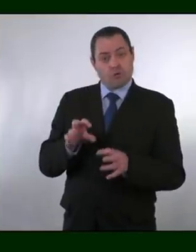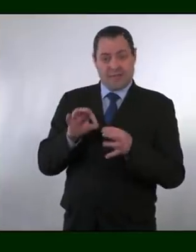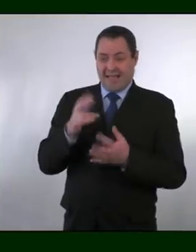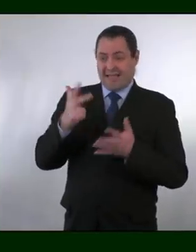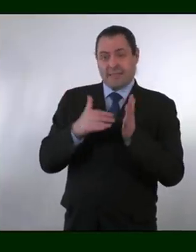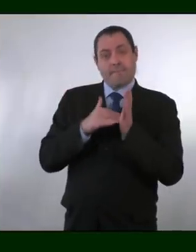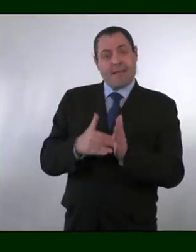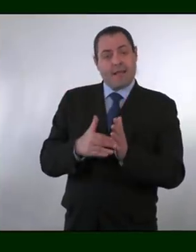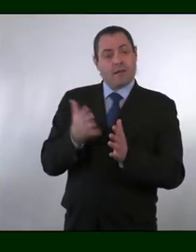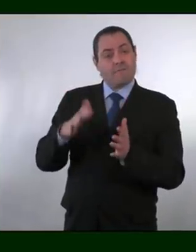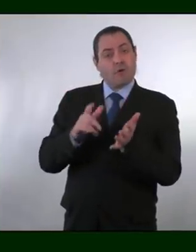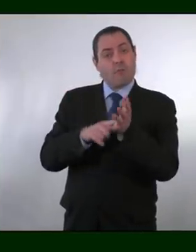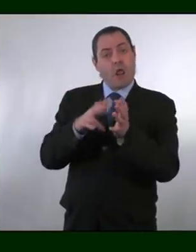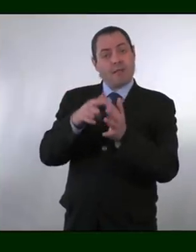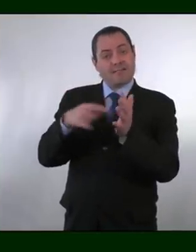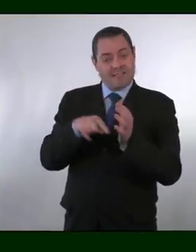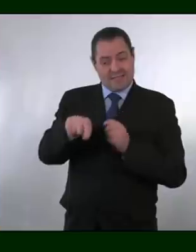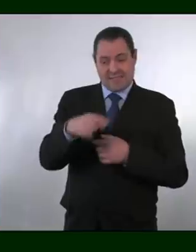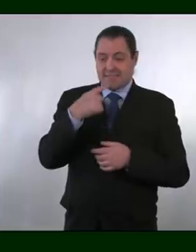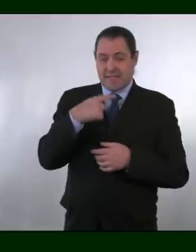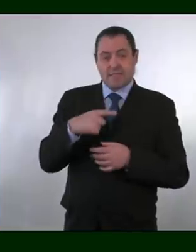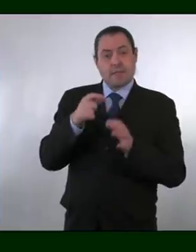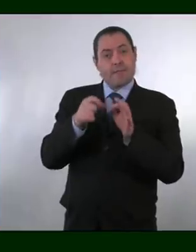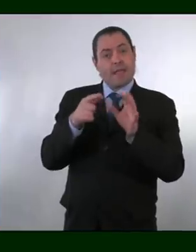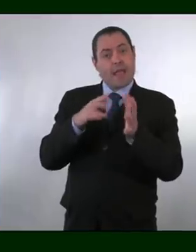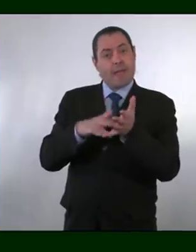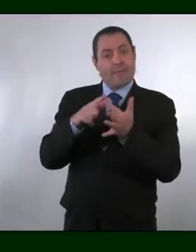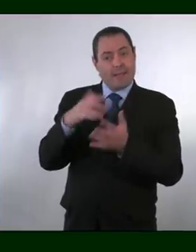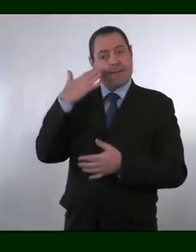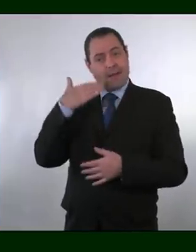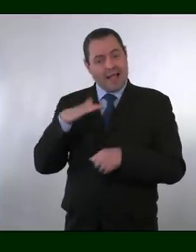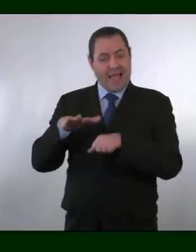shows that black, Asian and minority ethnic people are twice as likely as white people to catch